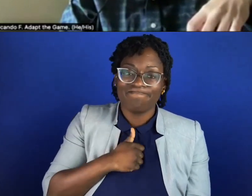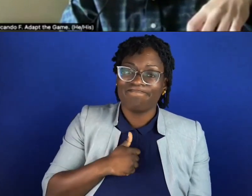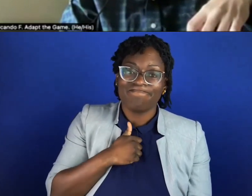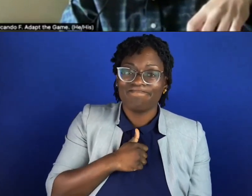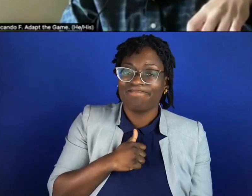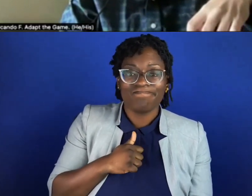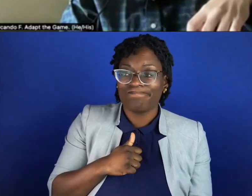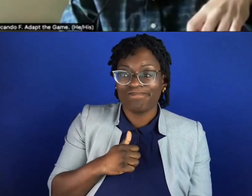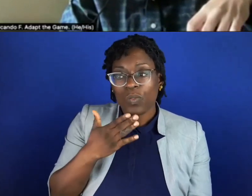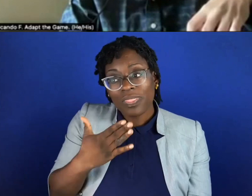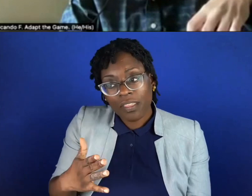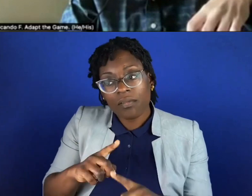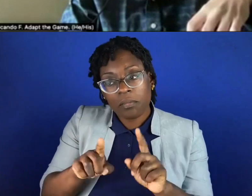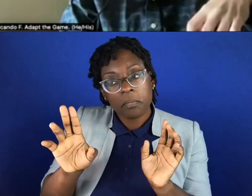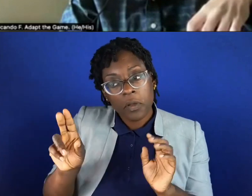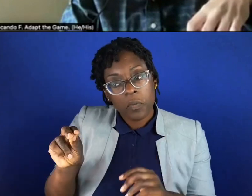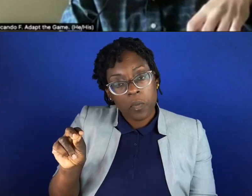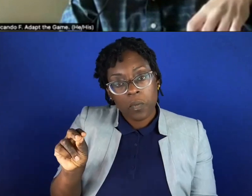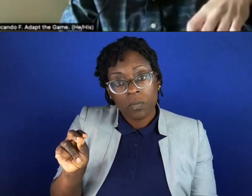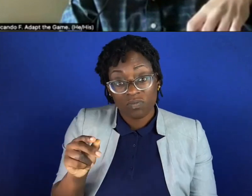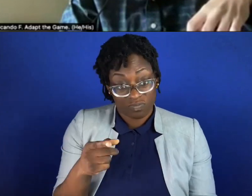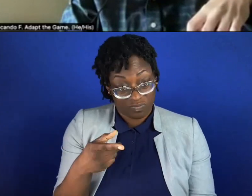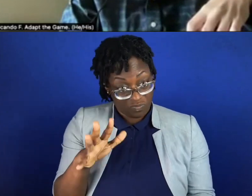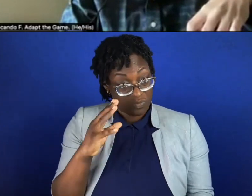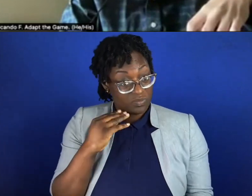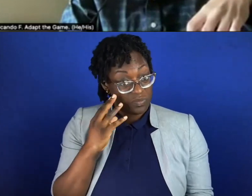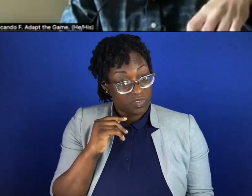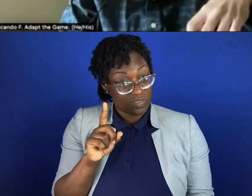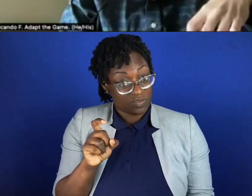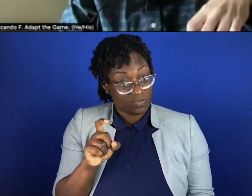Victor, do you want to go first